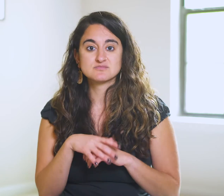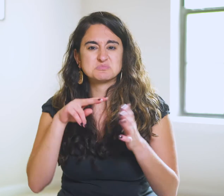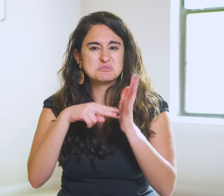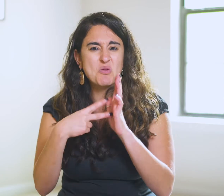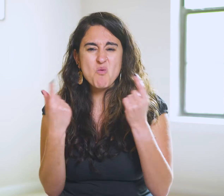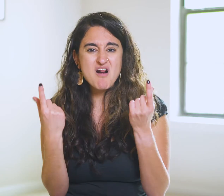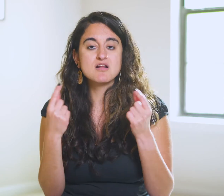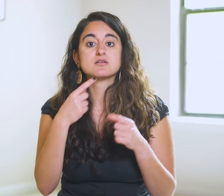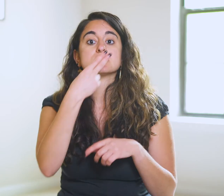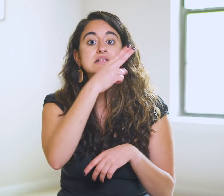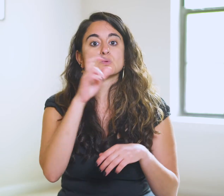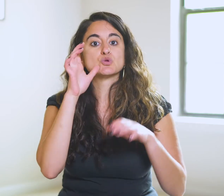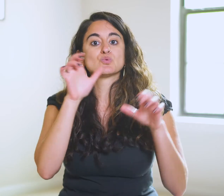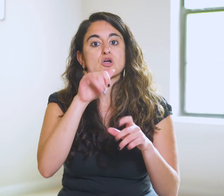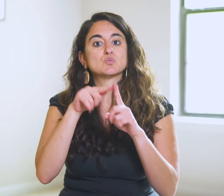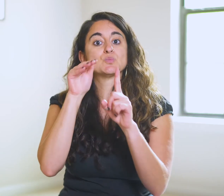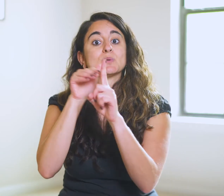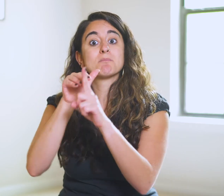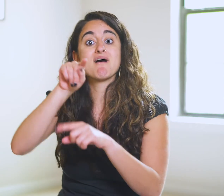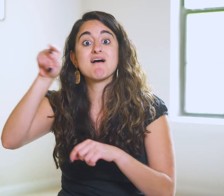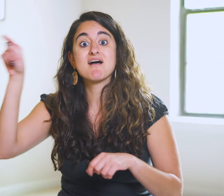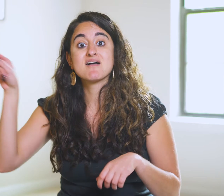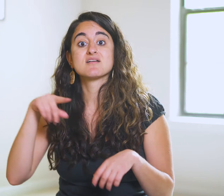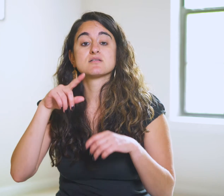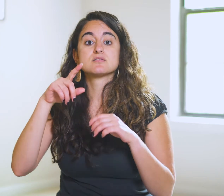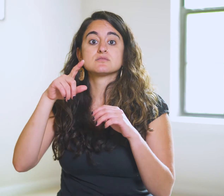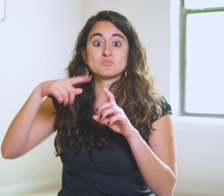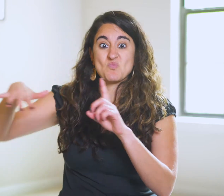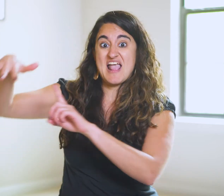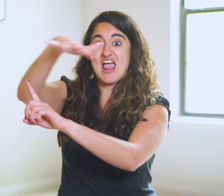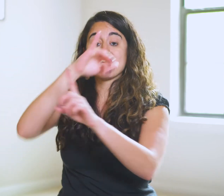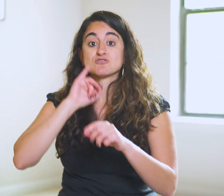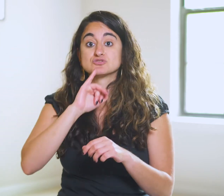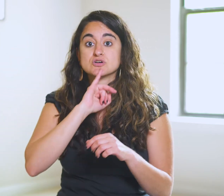He’ll do it to remind all the nations around Israel